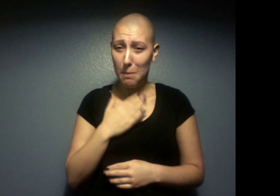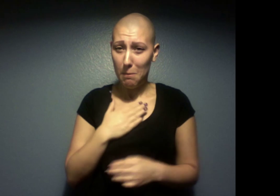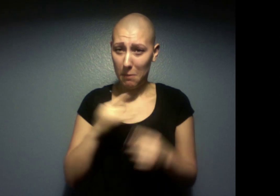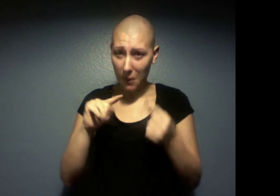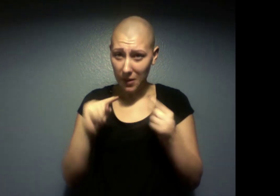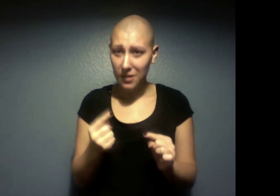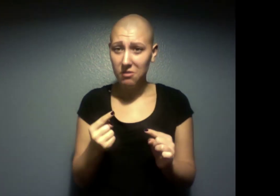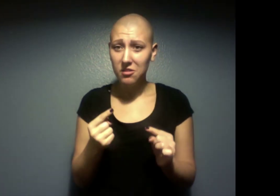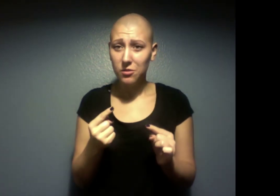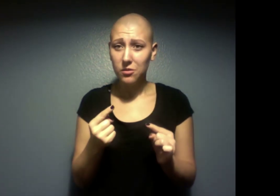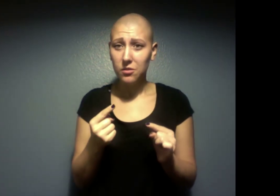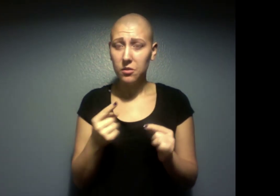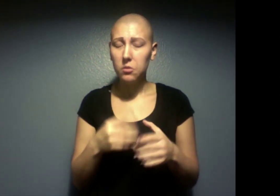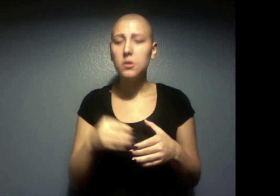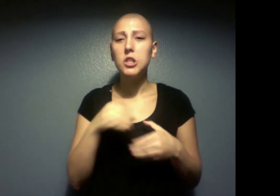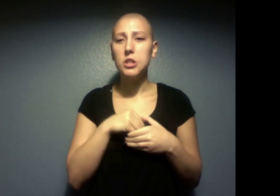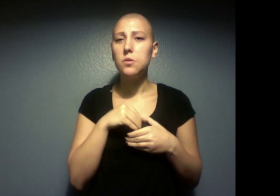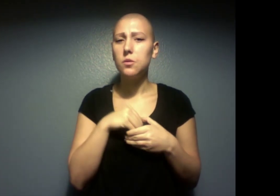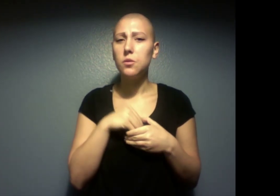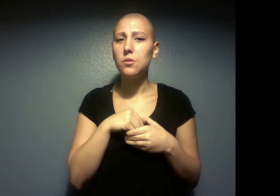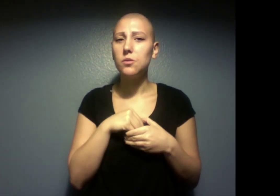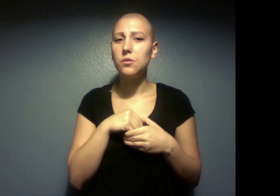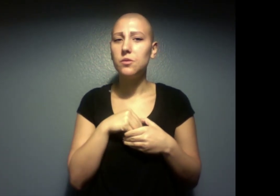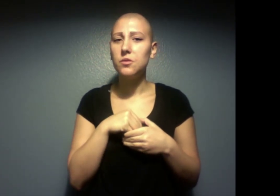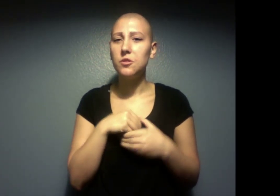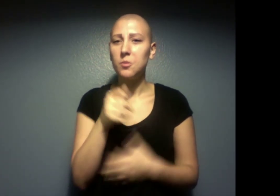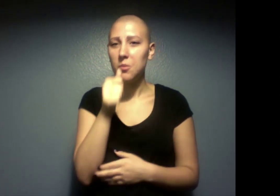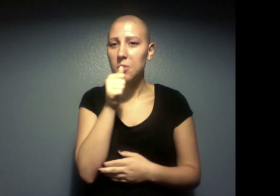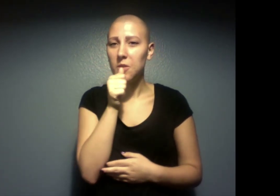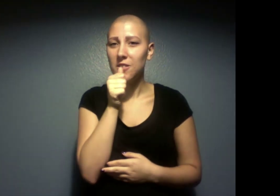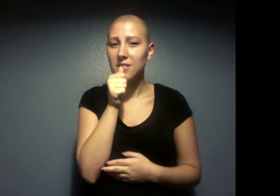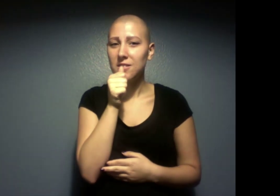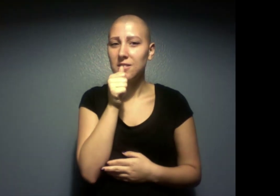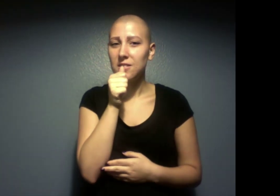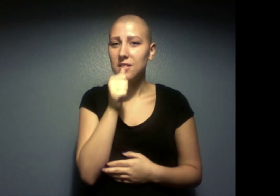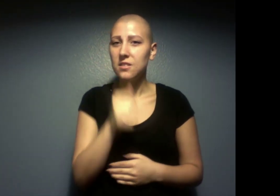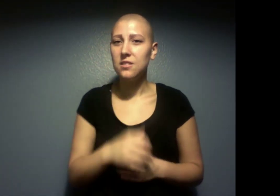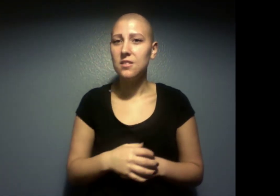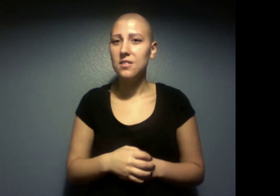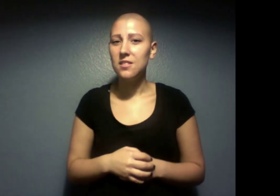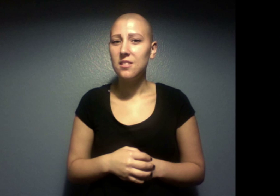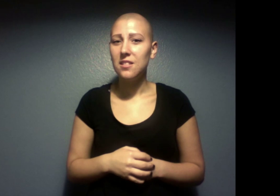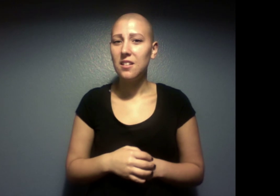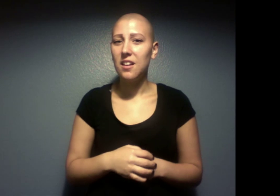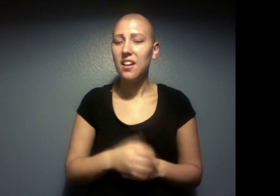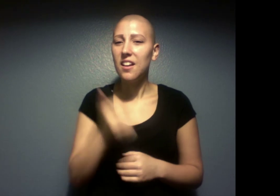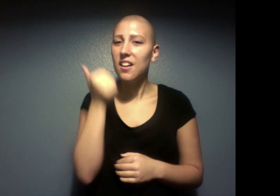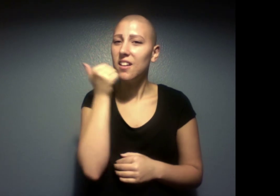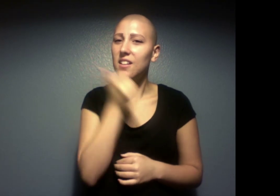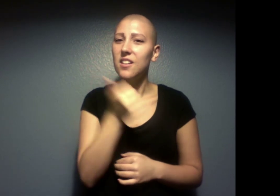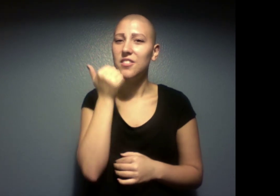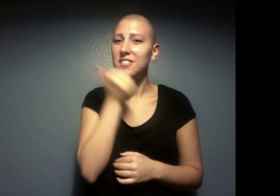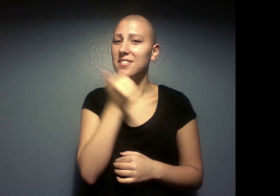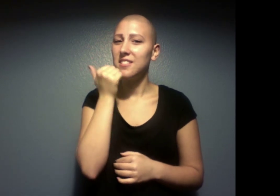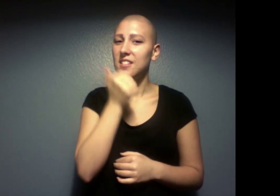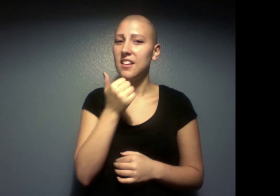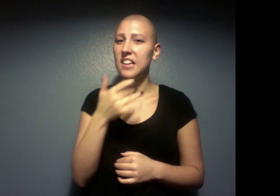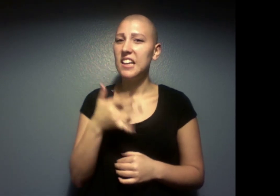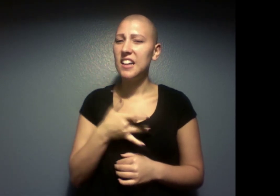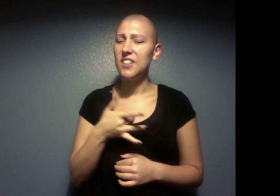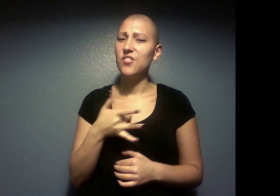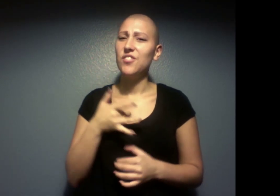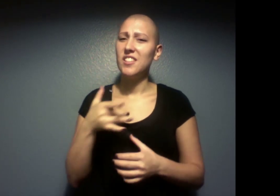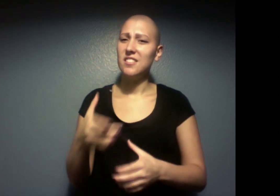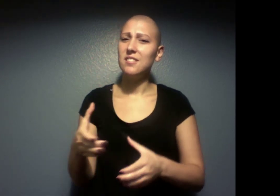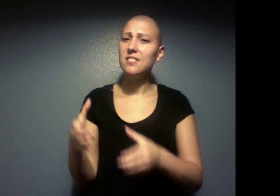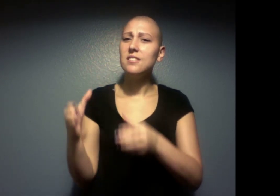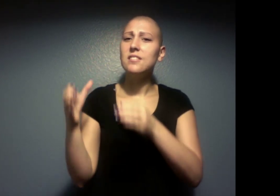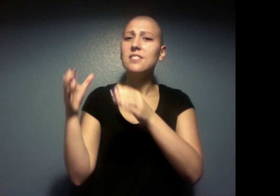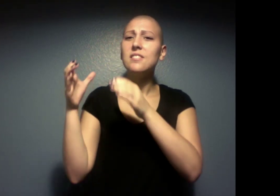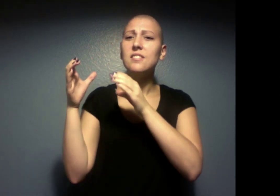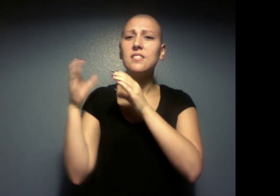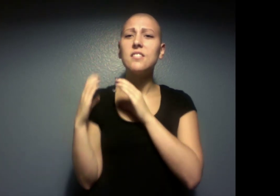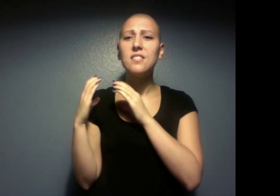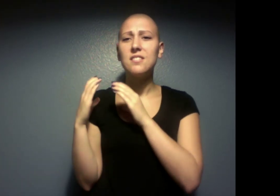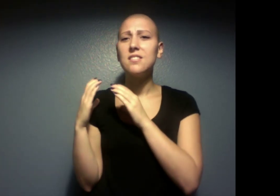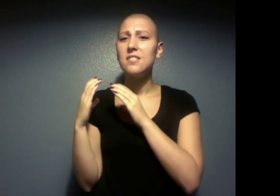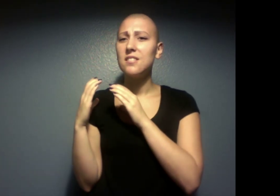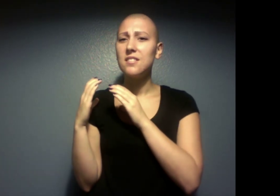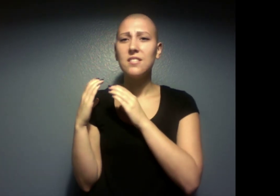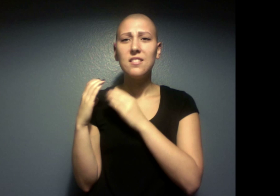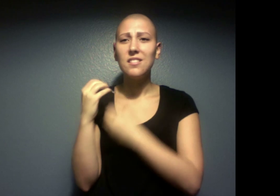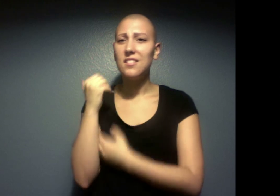My damage was internal, unseen, I carry it with me.